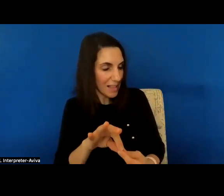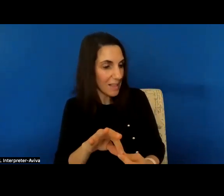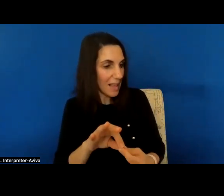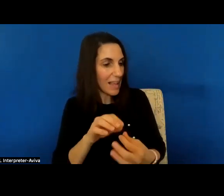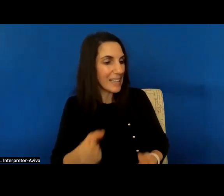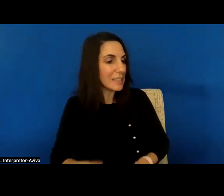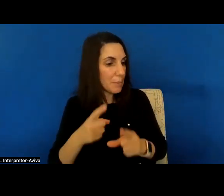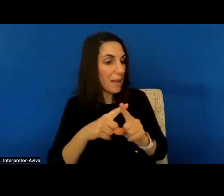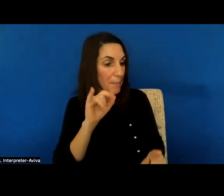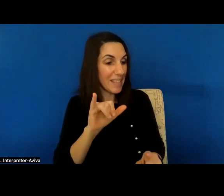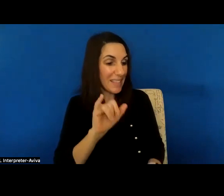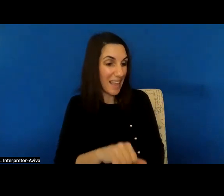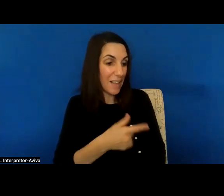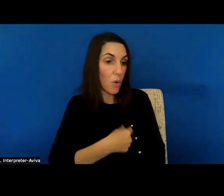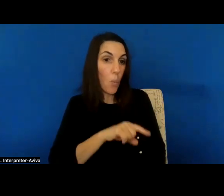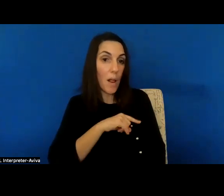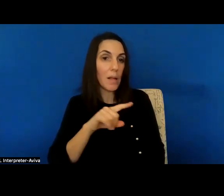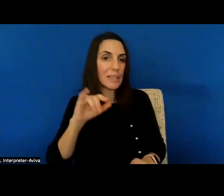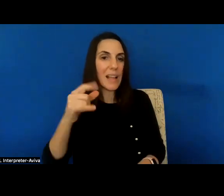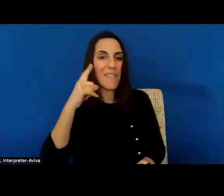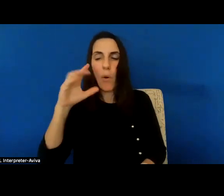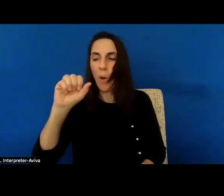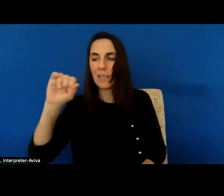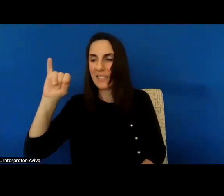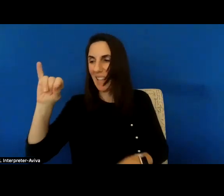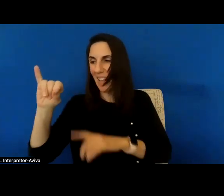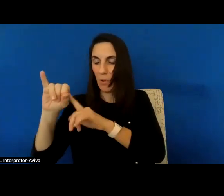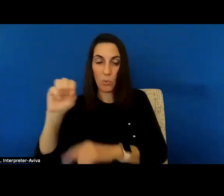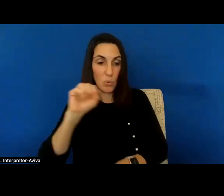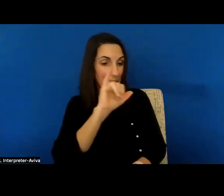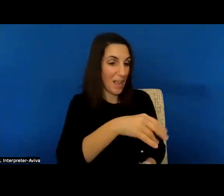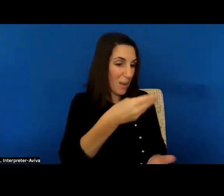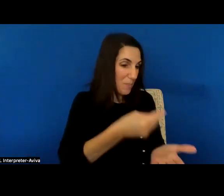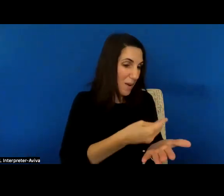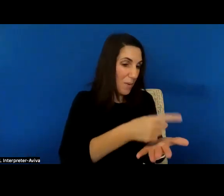11:33:04 That's what Ss is really for. And so that $1,000 would actually count against